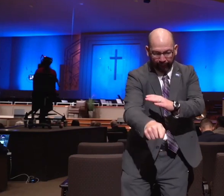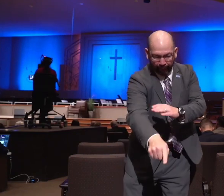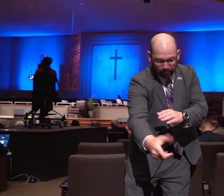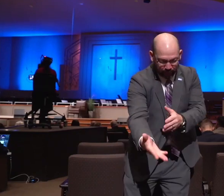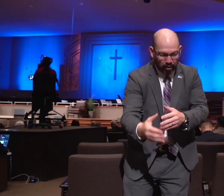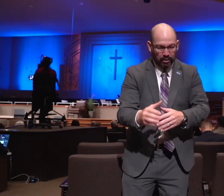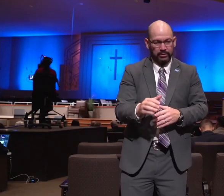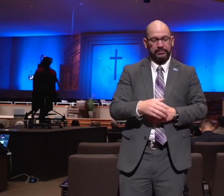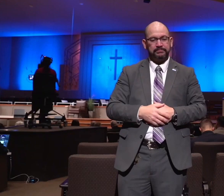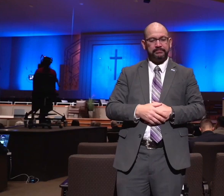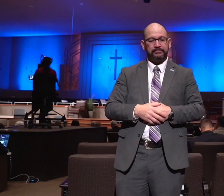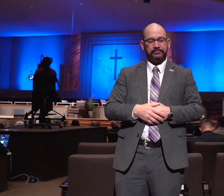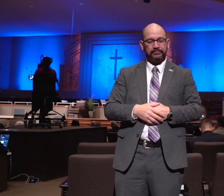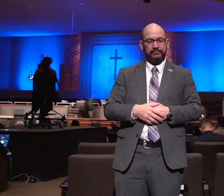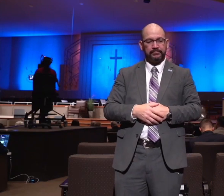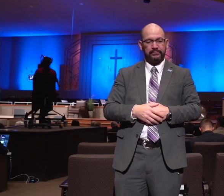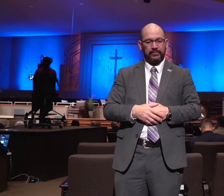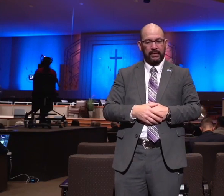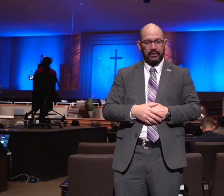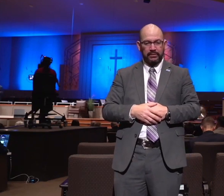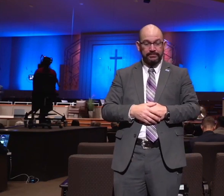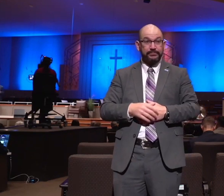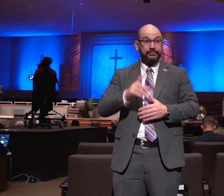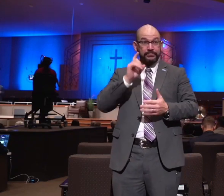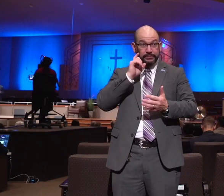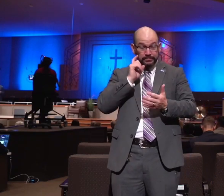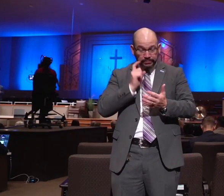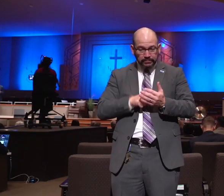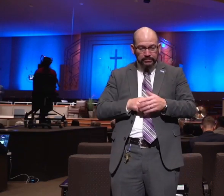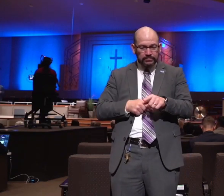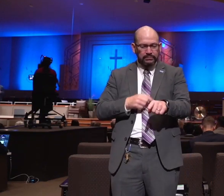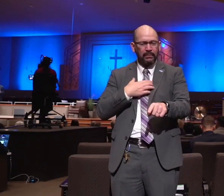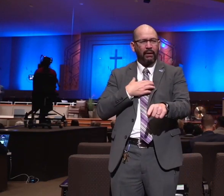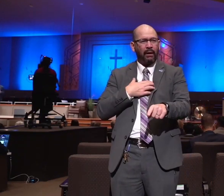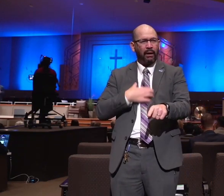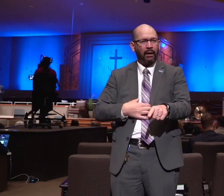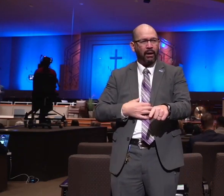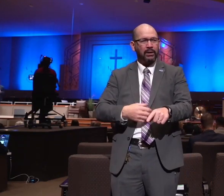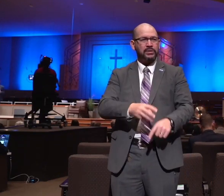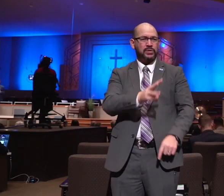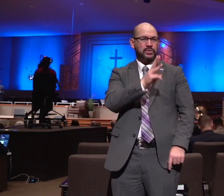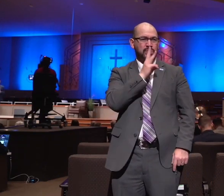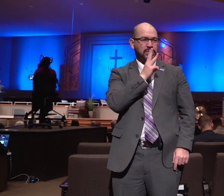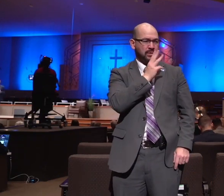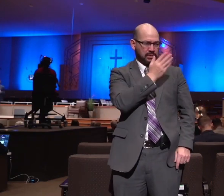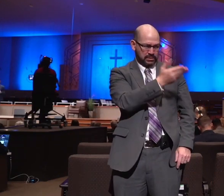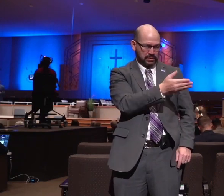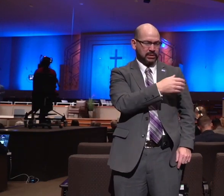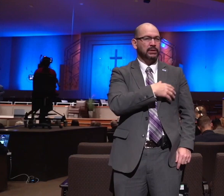and what I want you to notice first the longing